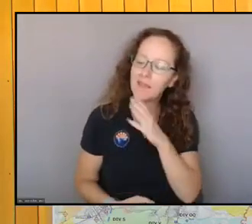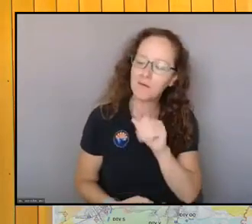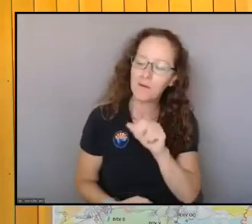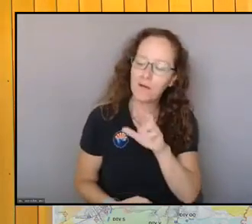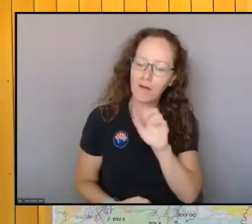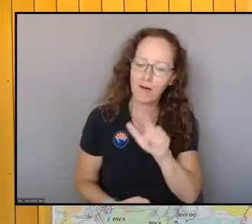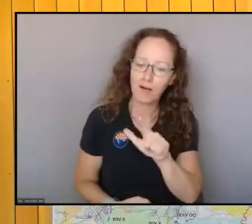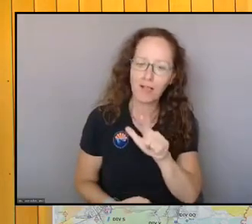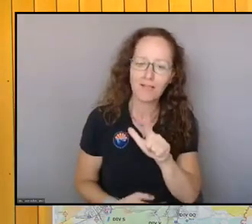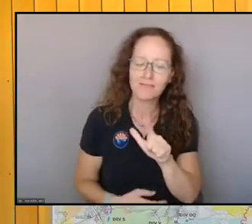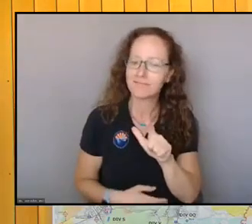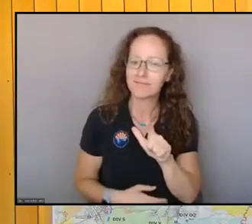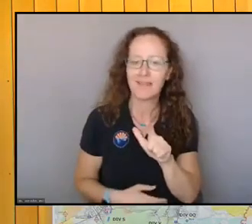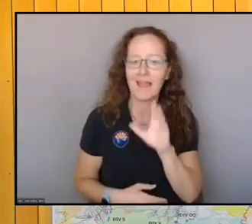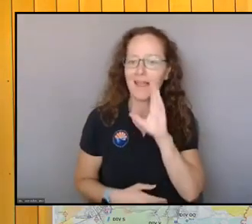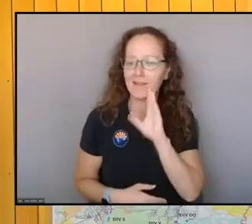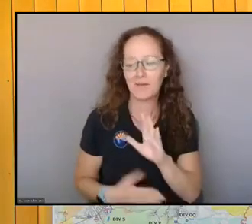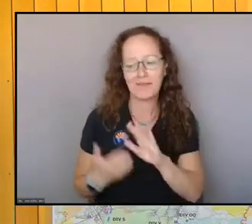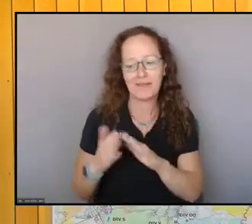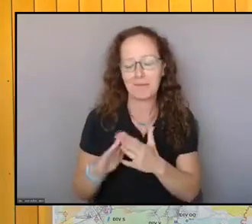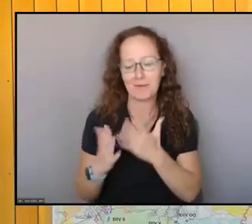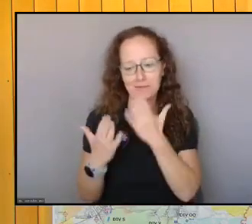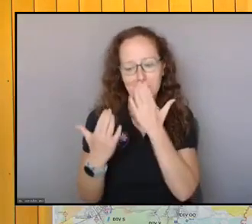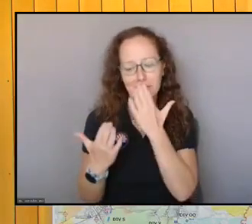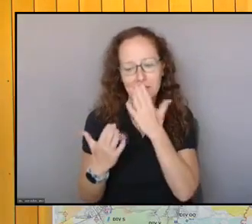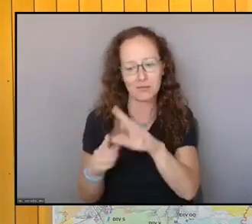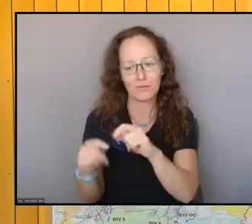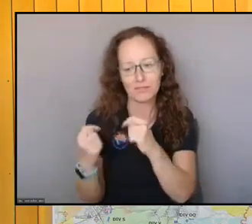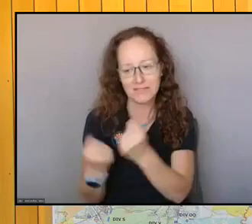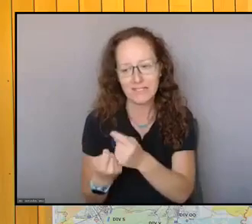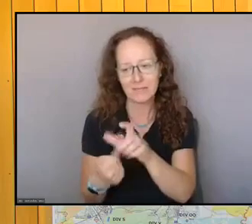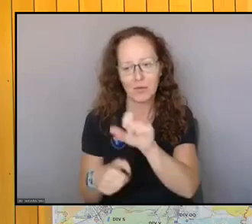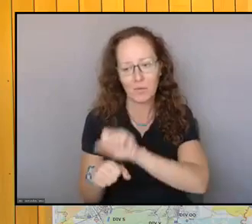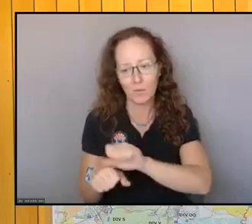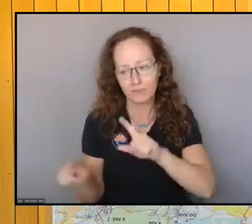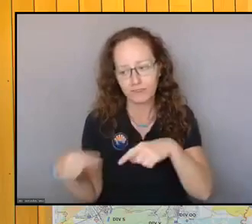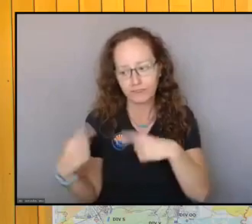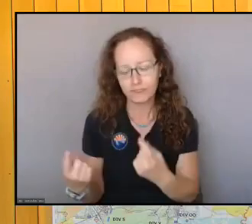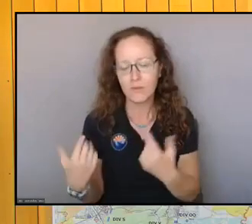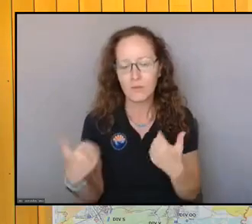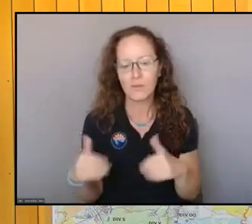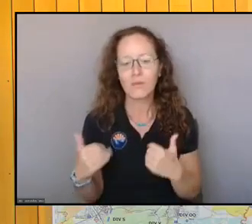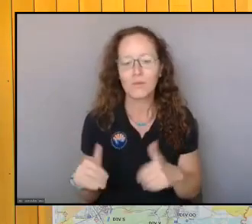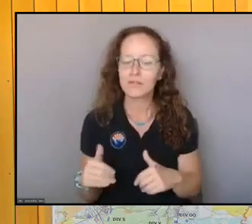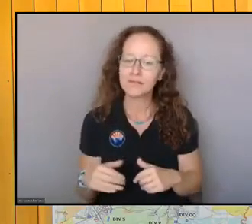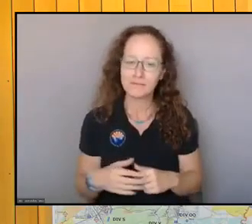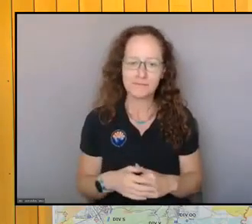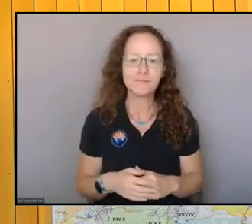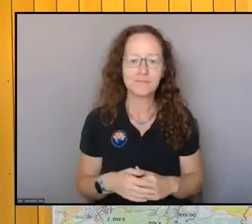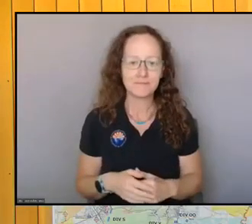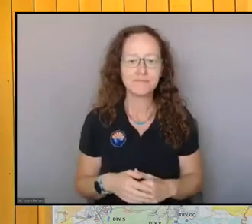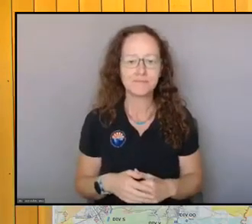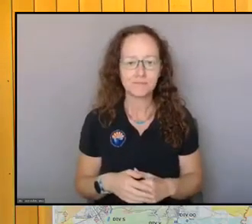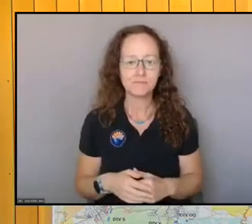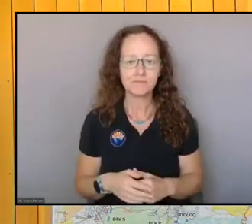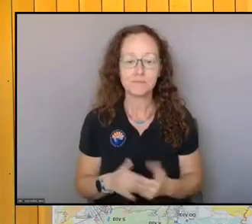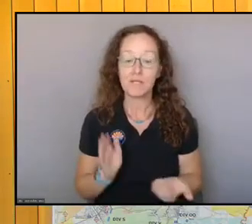THERE'S NO SHORTAGE OF COMMUNITY APPRECIATION FOR THE TEAM AND THE JOB YOU GUYS HAVE DONE HERE.